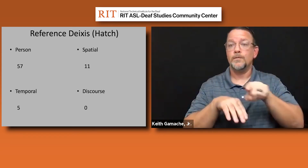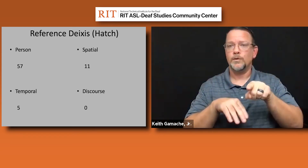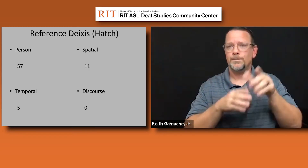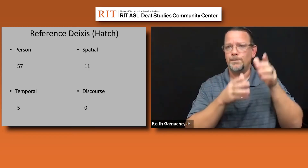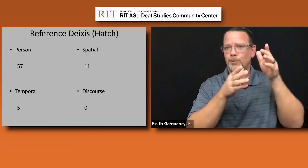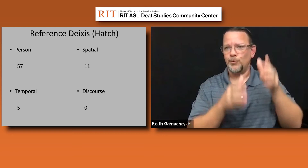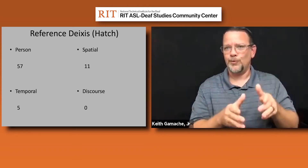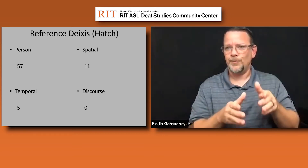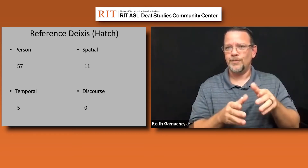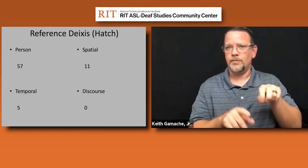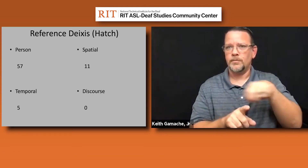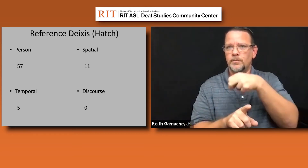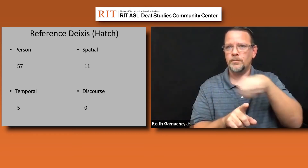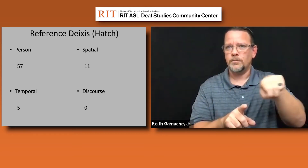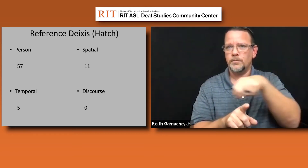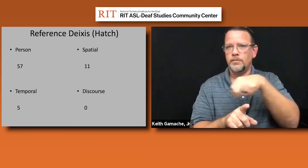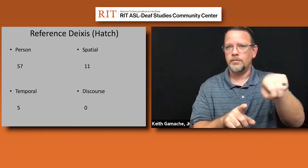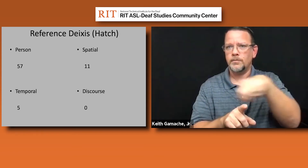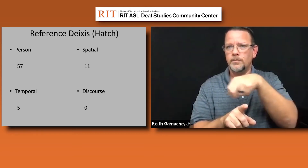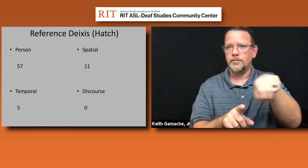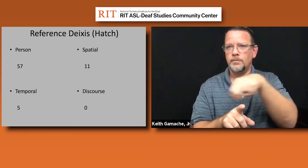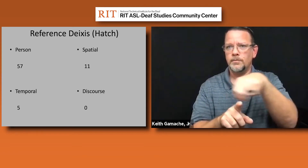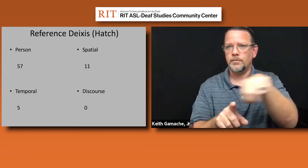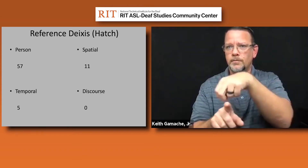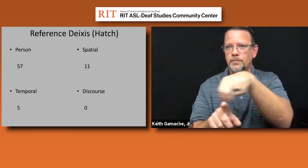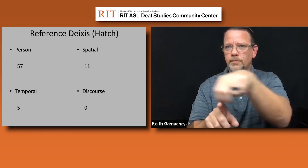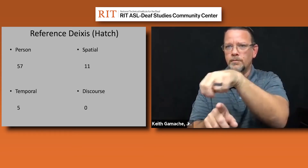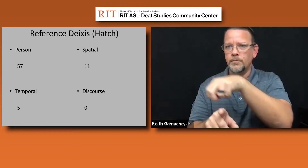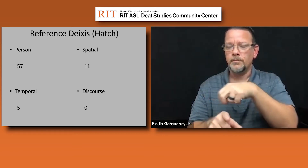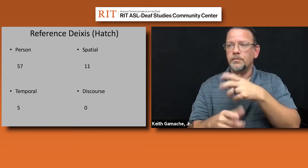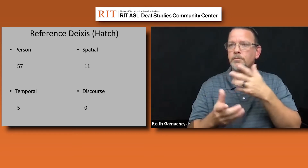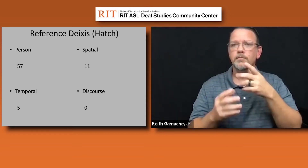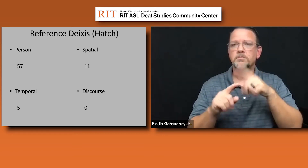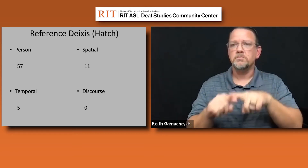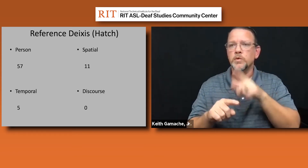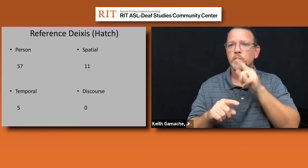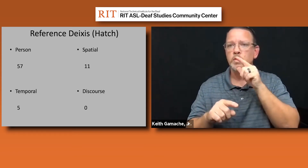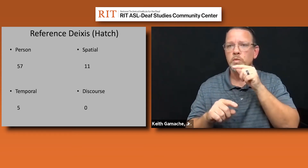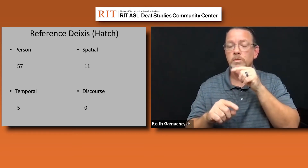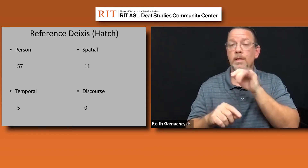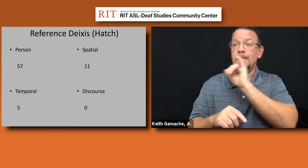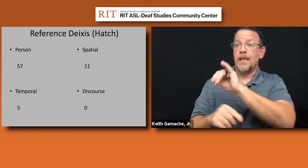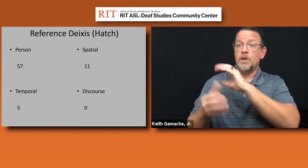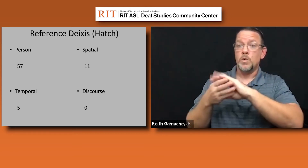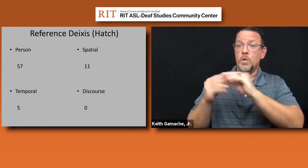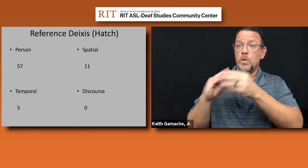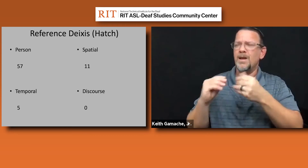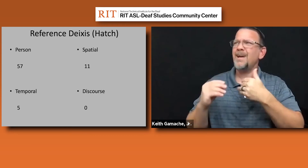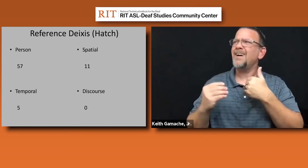You'll recognize that person was referenced often, 57 times...